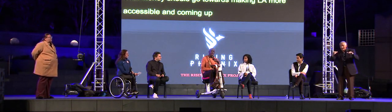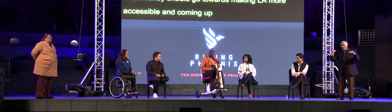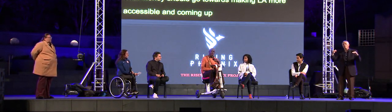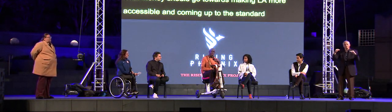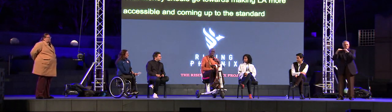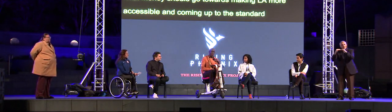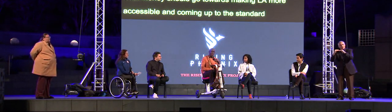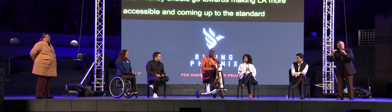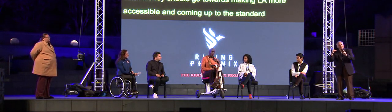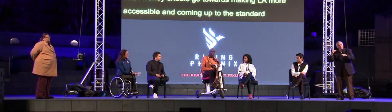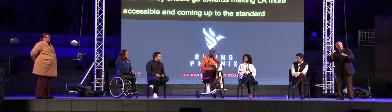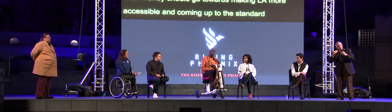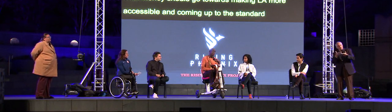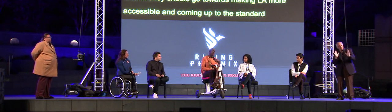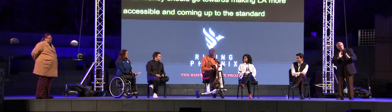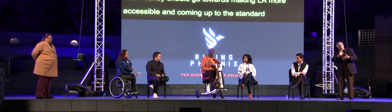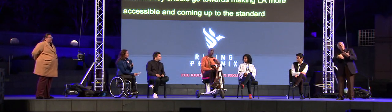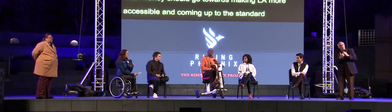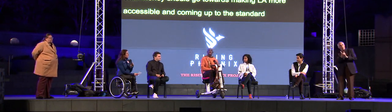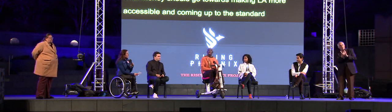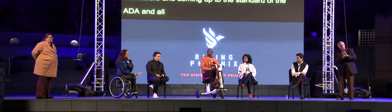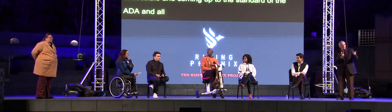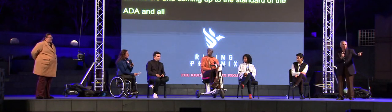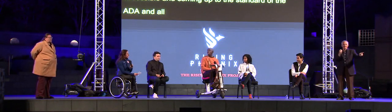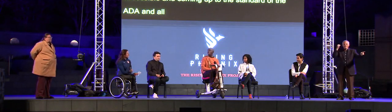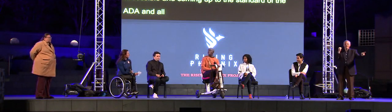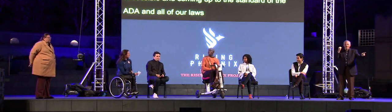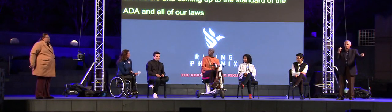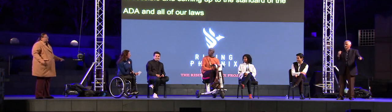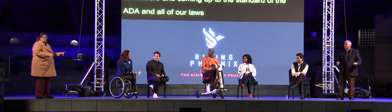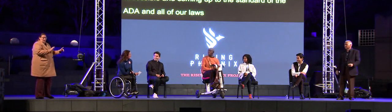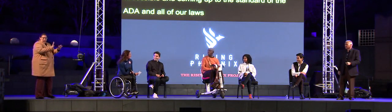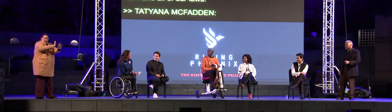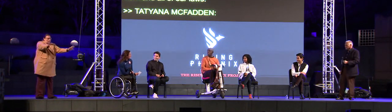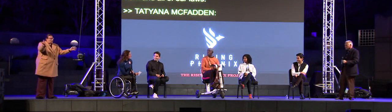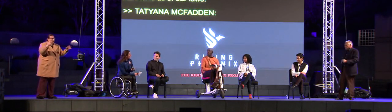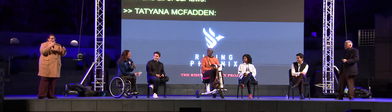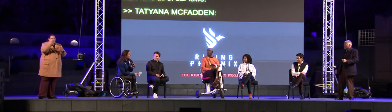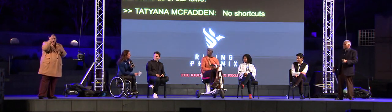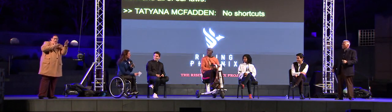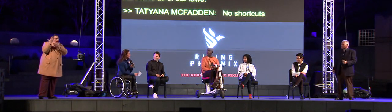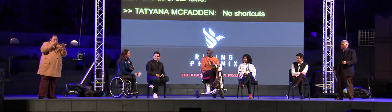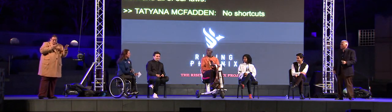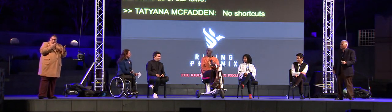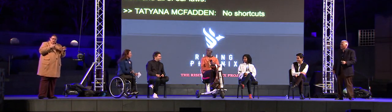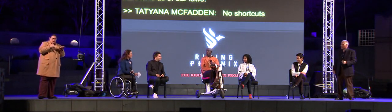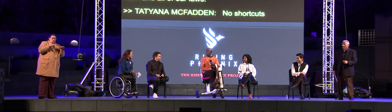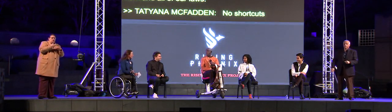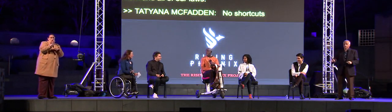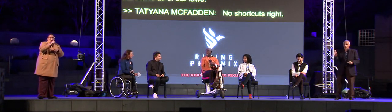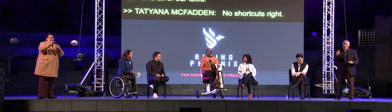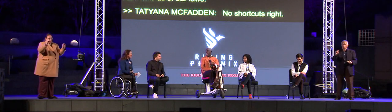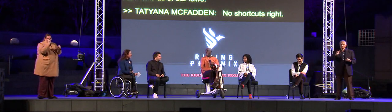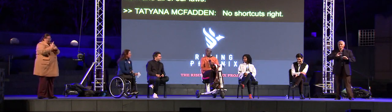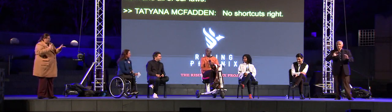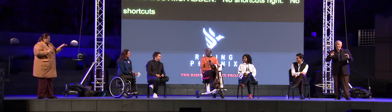and all of our laws. Yeah, no shortcuts. Right? No shortcuts, right? No, no. No shortcuts at all.